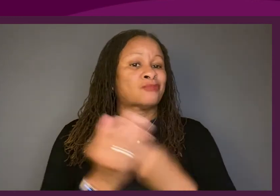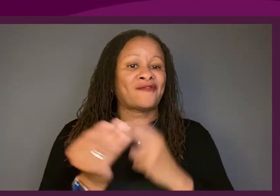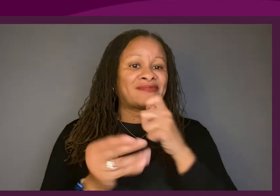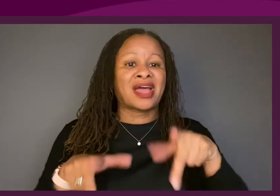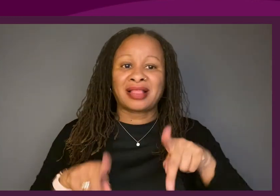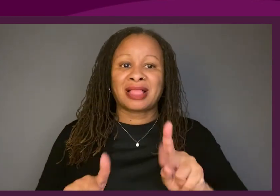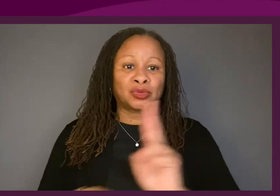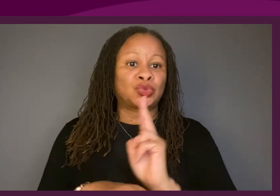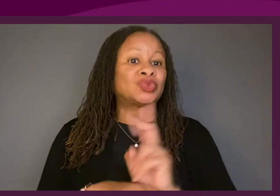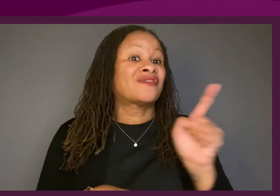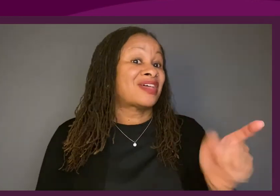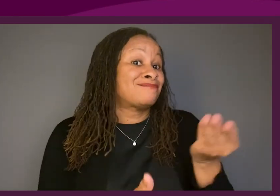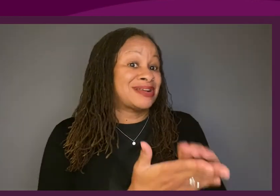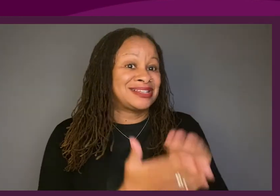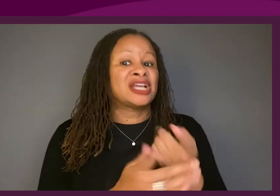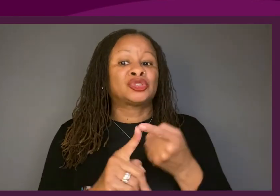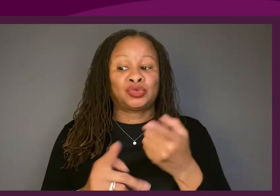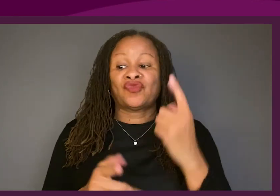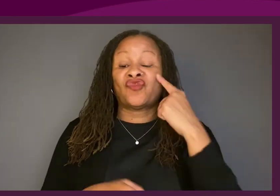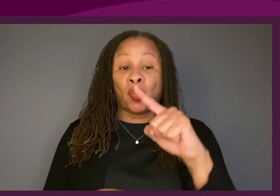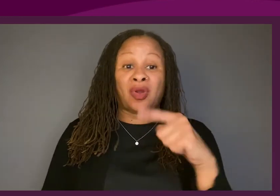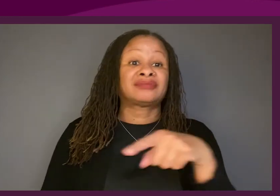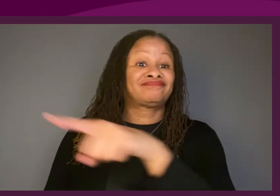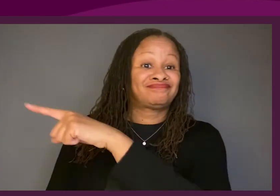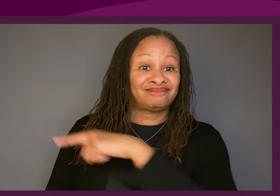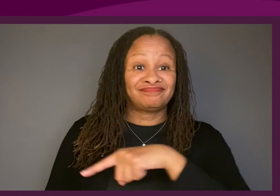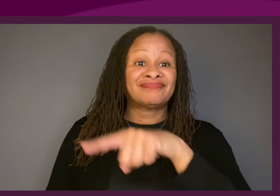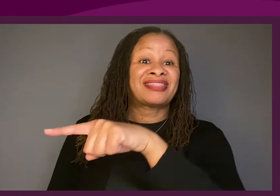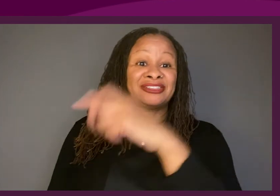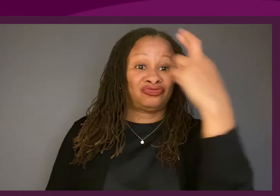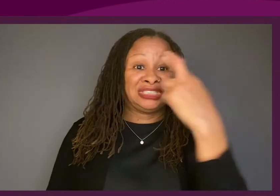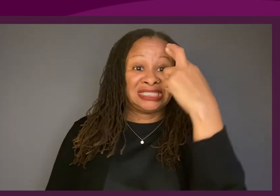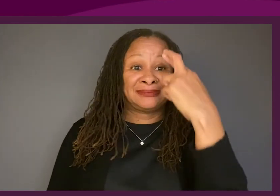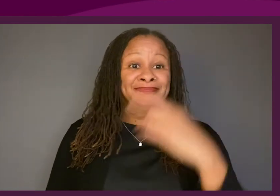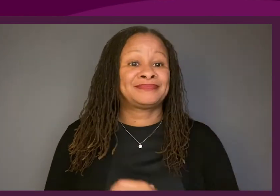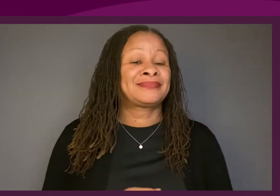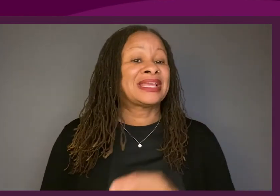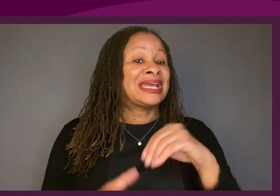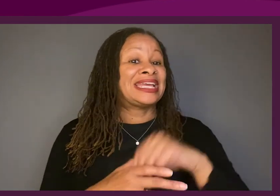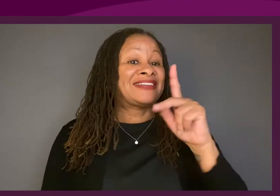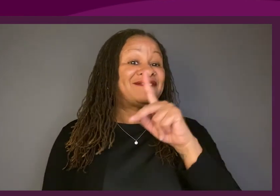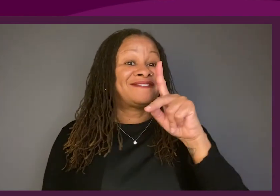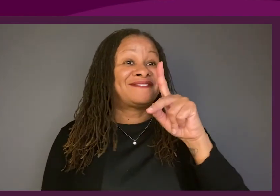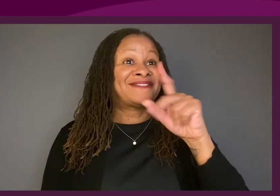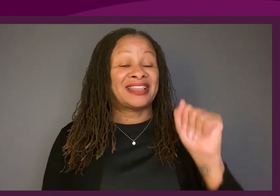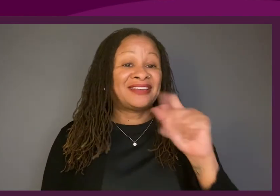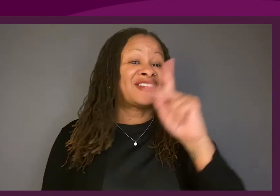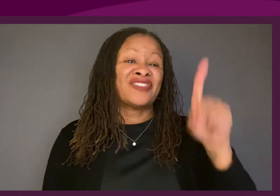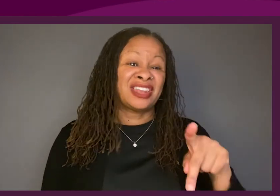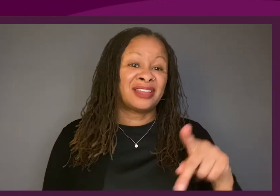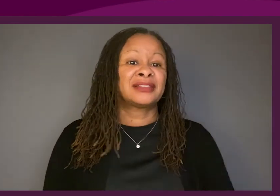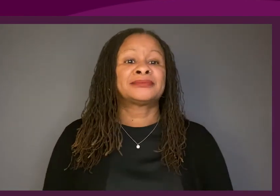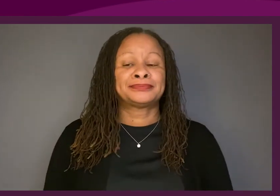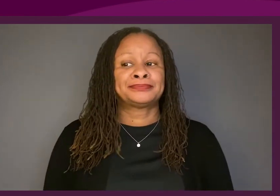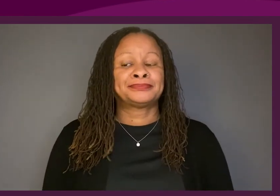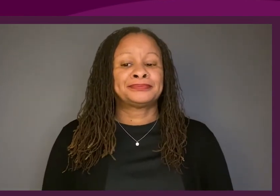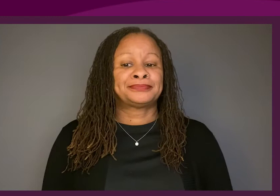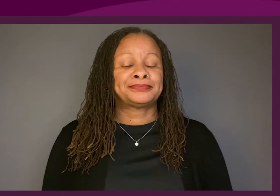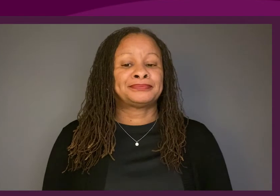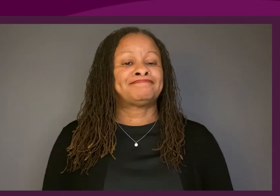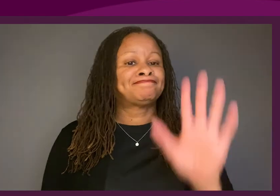In Philadelphia, there were 20 people who had wanted to be a part of the transition